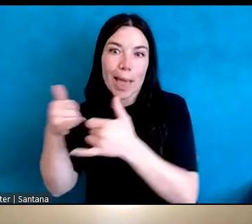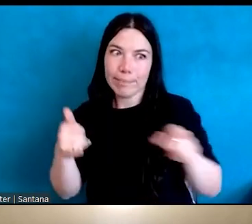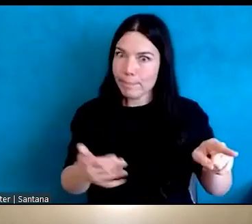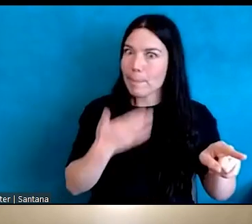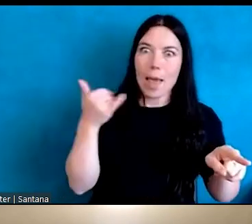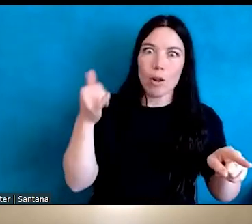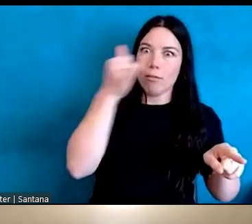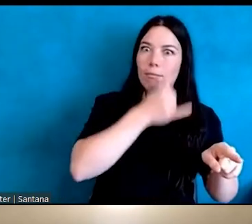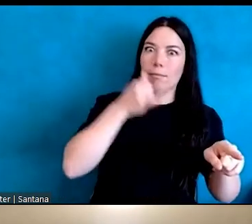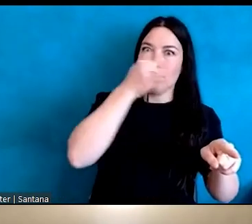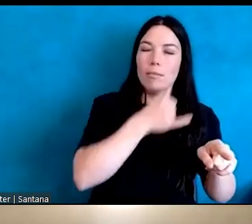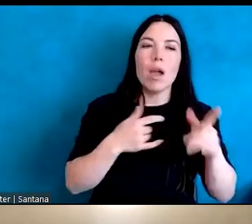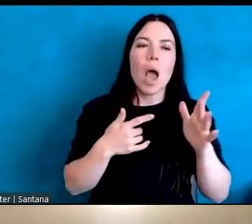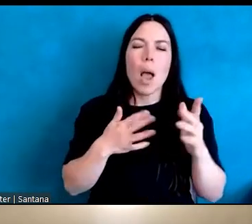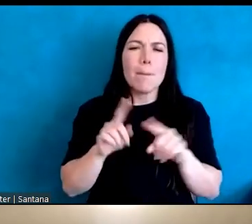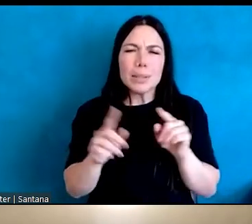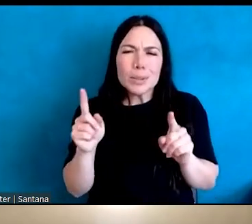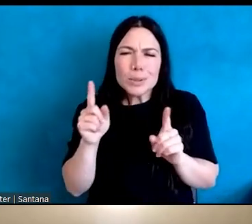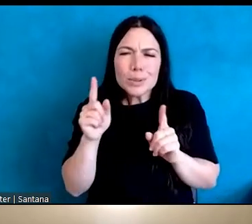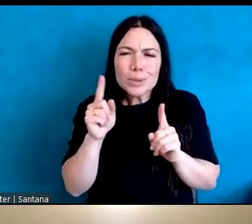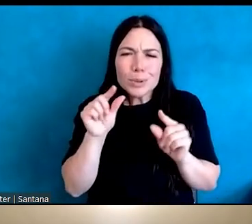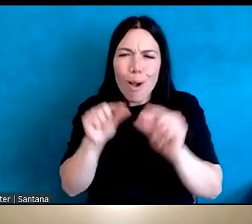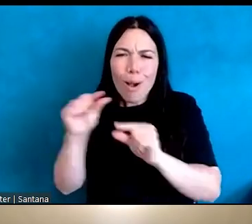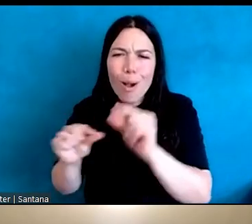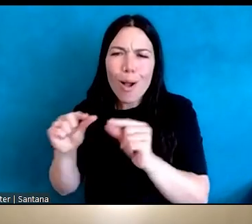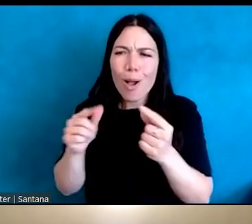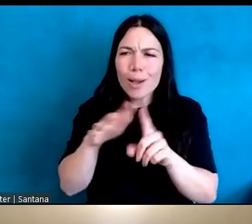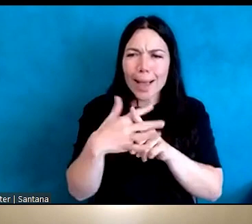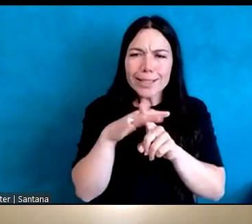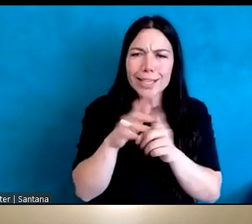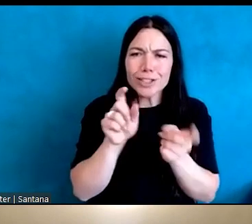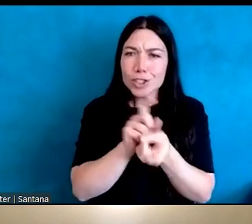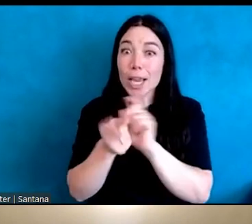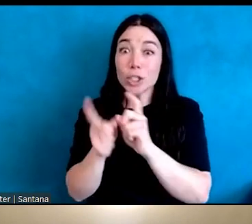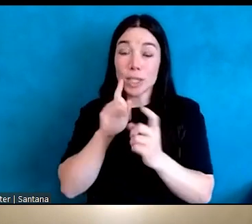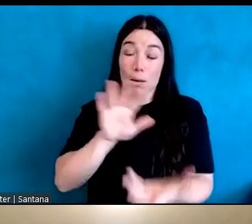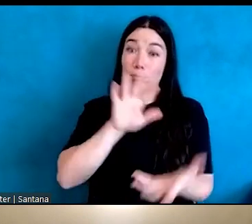subtle changes in context can create large differences in the children's linguistic environment and their participation in it.